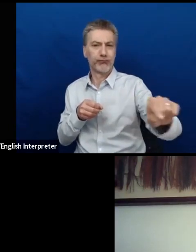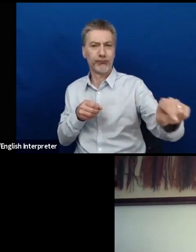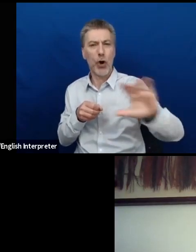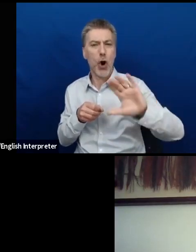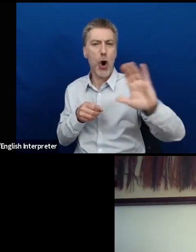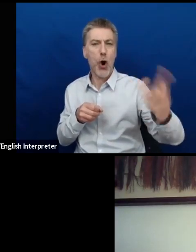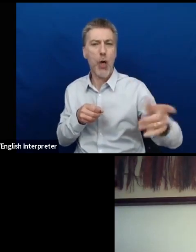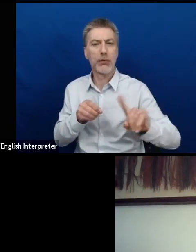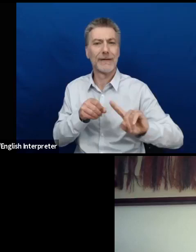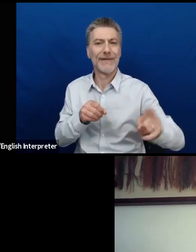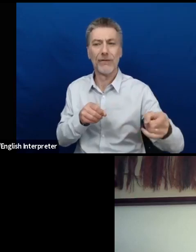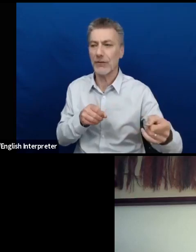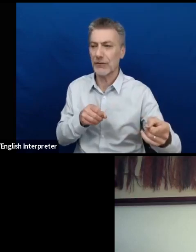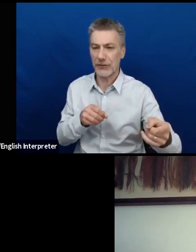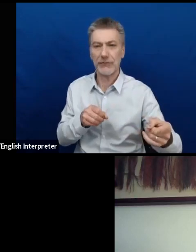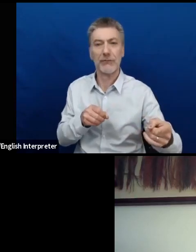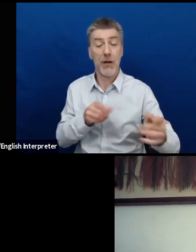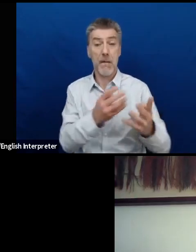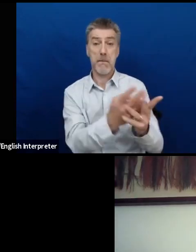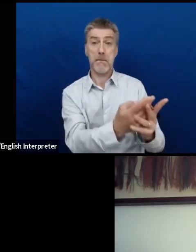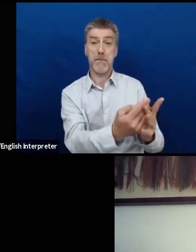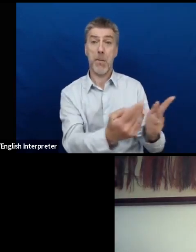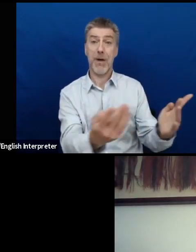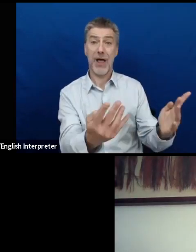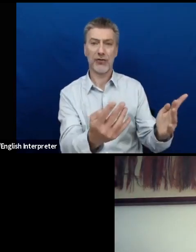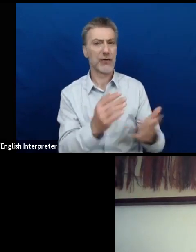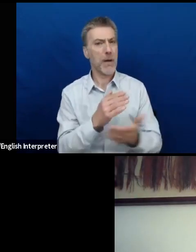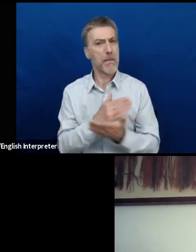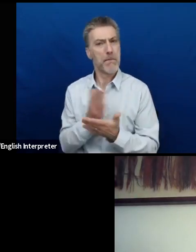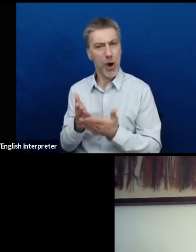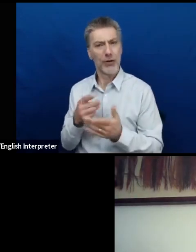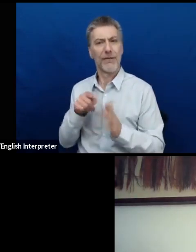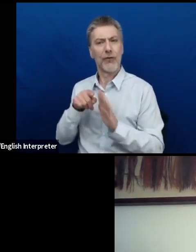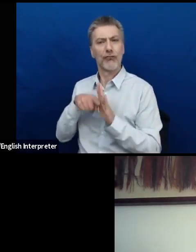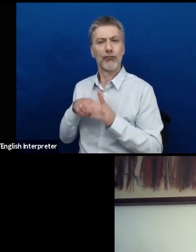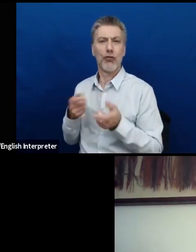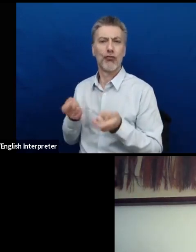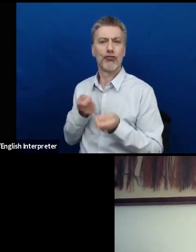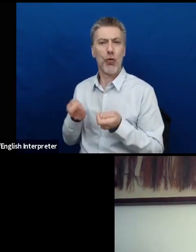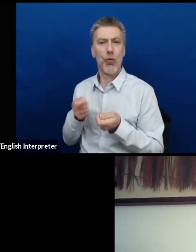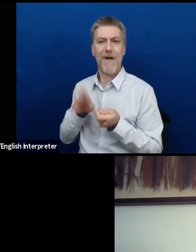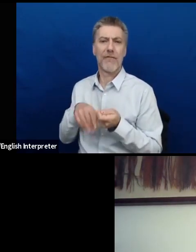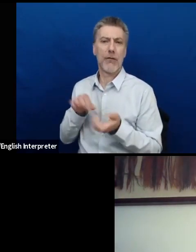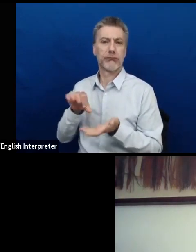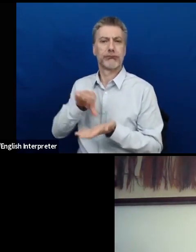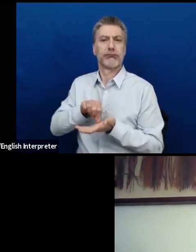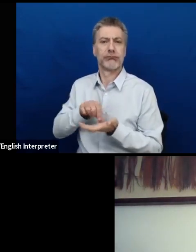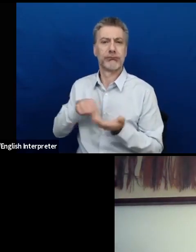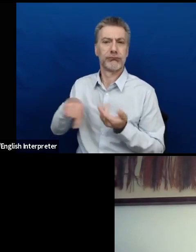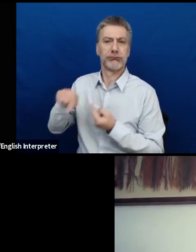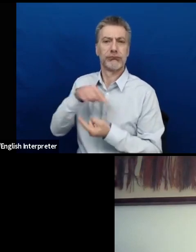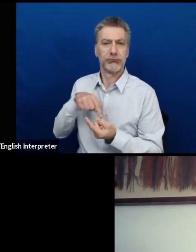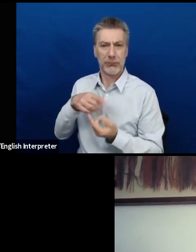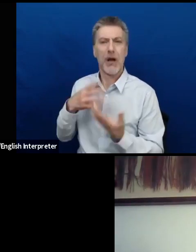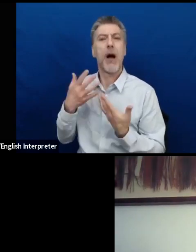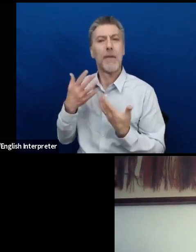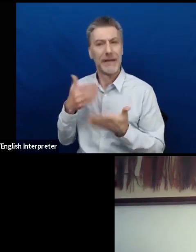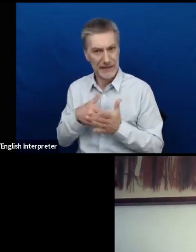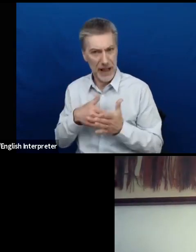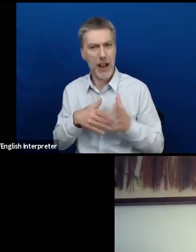I have to remember I don't know enough about the Soviet Union or Russia